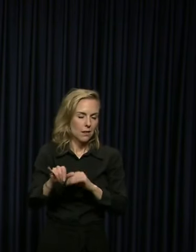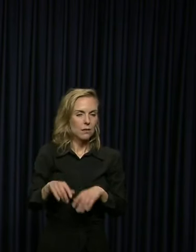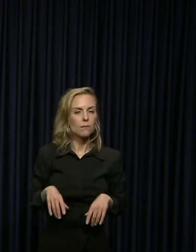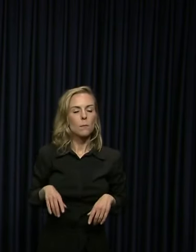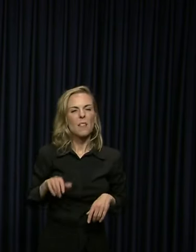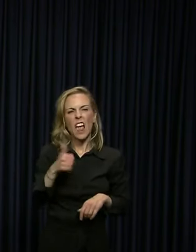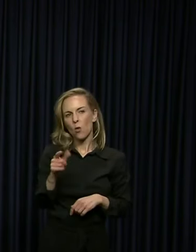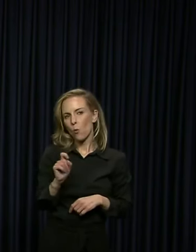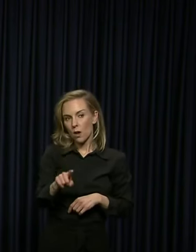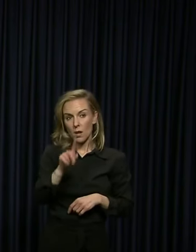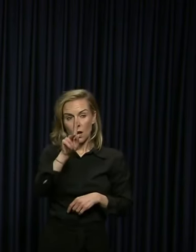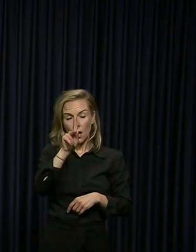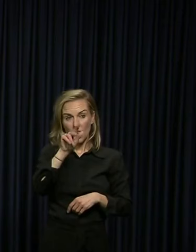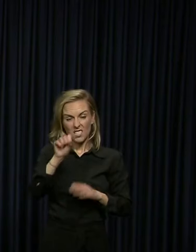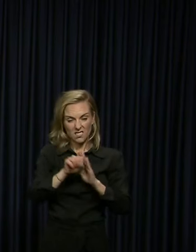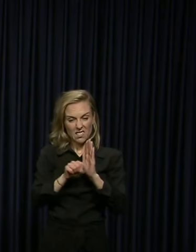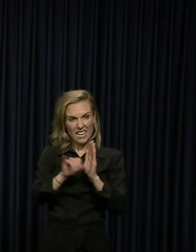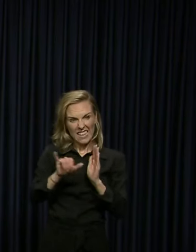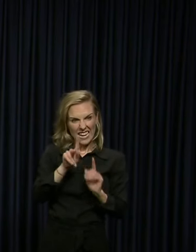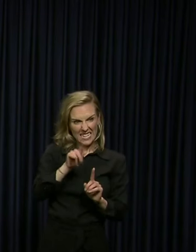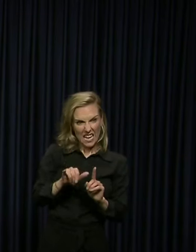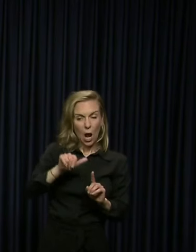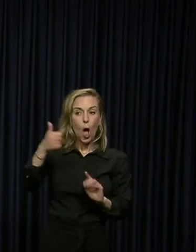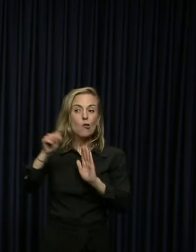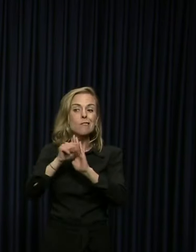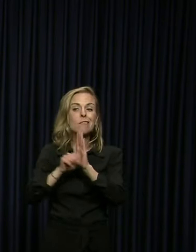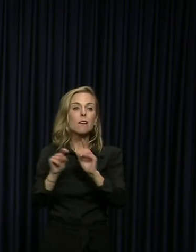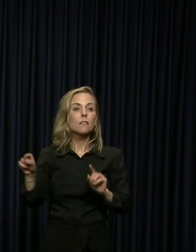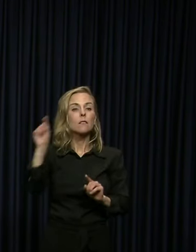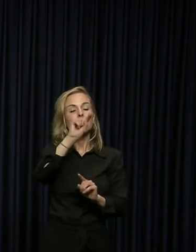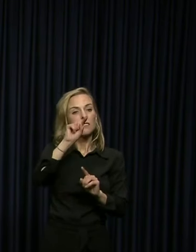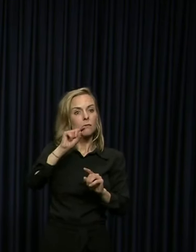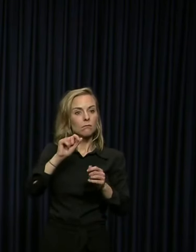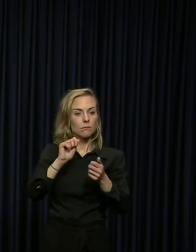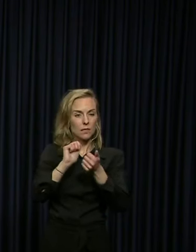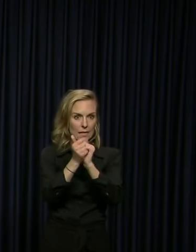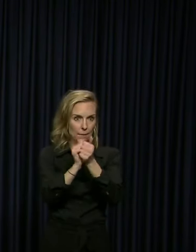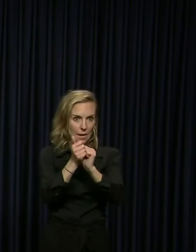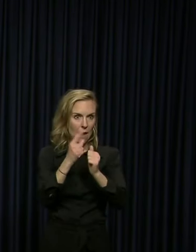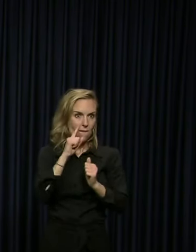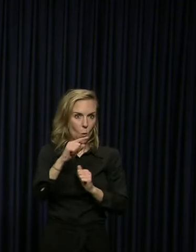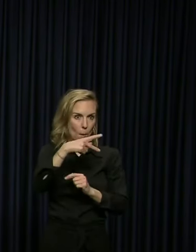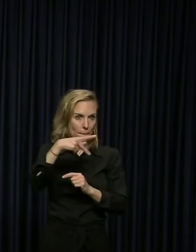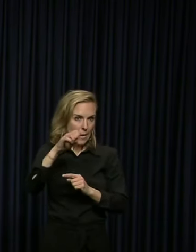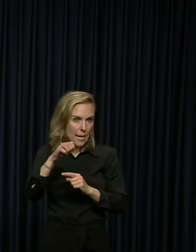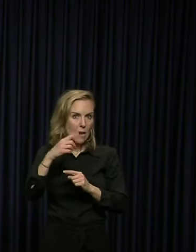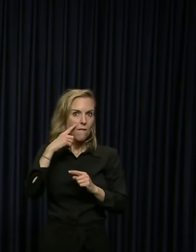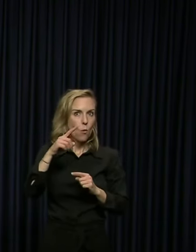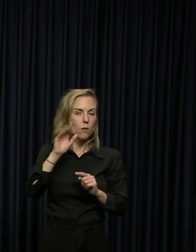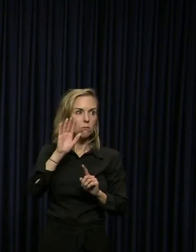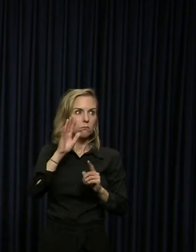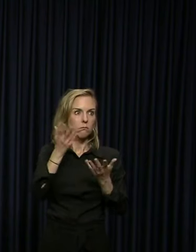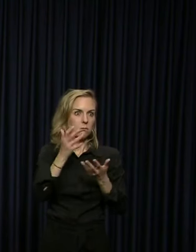AEROHAS BEEN TOLD NOT TO -- OR HAS BEEN TOLD NOT TO SEND IT. IT'S VERY HARD TO BUY THINGS